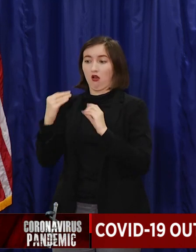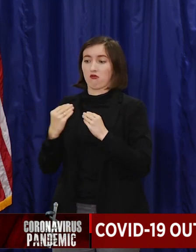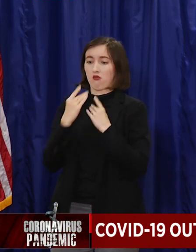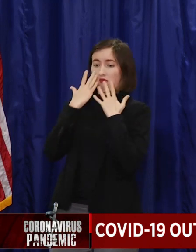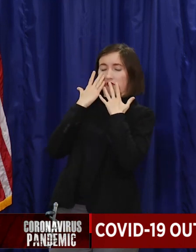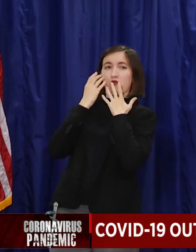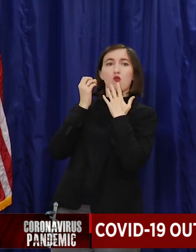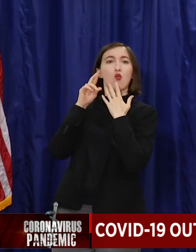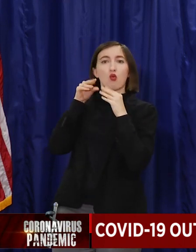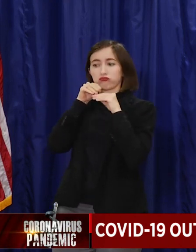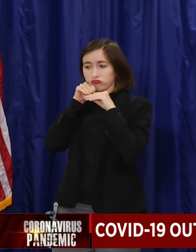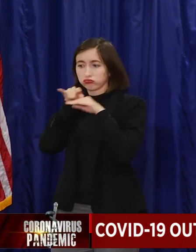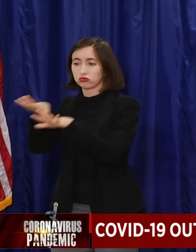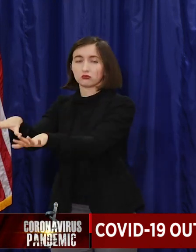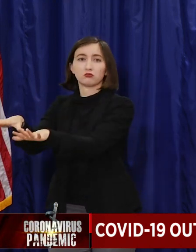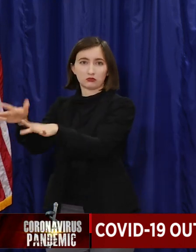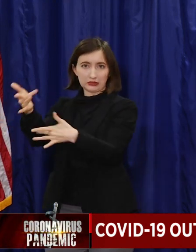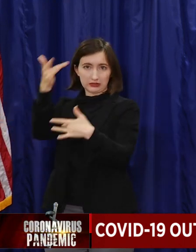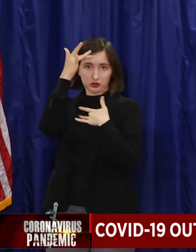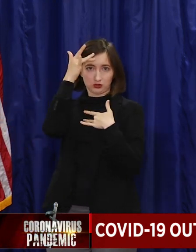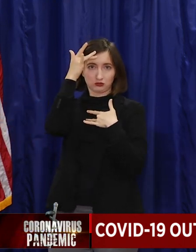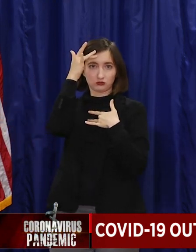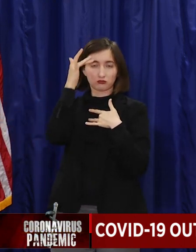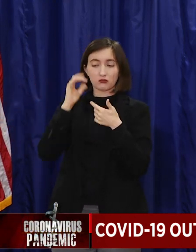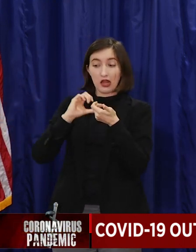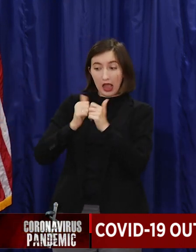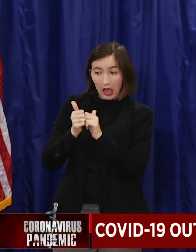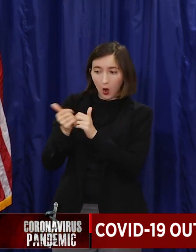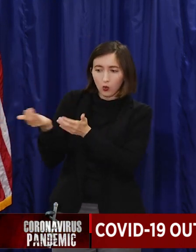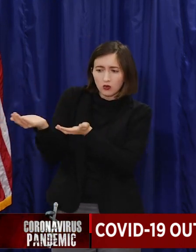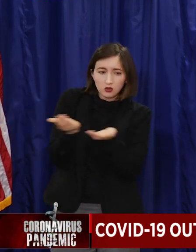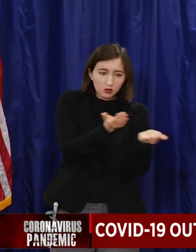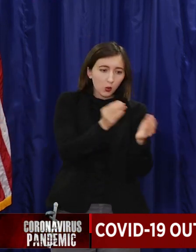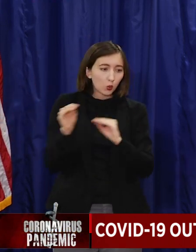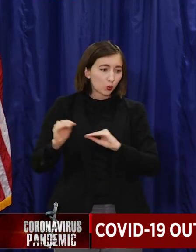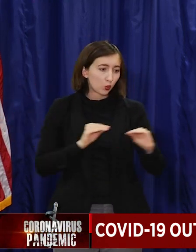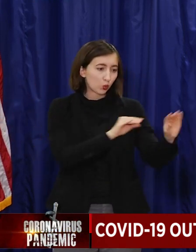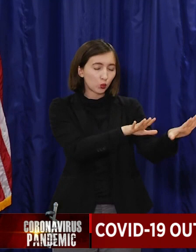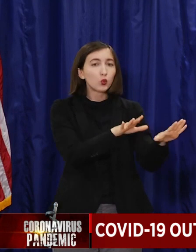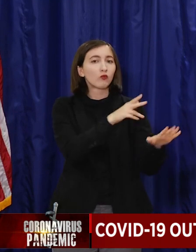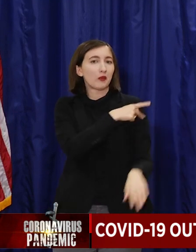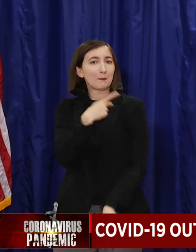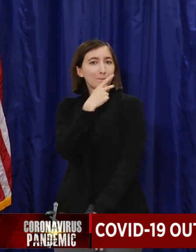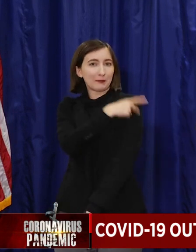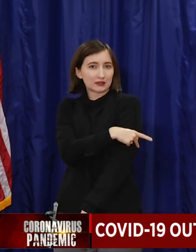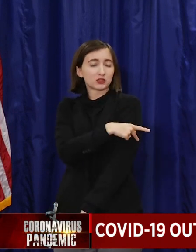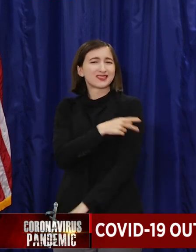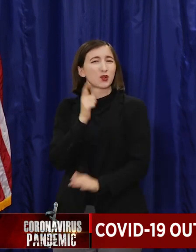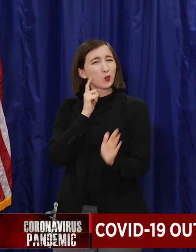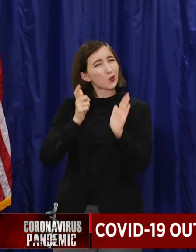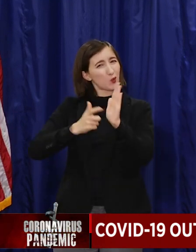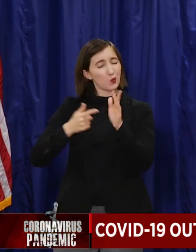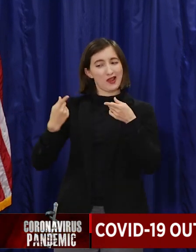COMFORT OF THEIR HOMES. ACCORDING TO REPORTS THE WINNER OF THE COMPETITION ACCORDING TO REPORTS THE WINNER OF THE COMPETITION WILL RECEIVE A $100,000 THE WINNER OF THE COMPETITION WILL RECEIVE A $100,000 DONATION TO A CORONAVIRUS WILL RECEIVE A $100,000 DONATION TO A CORONAVIRUS RELATED EFFORT KATIE WHO HAD TO